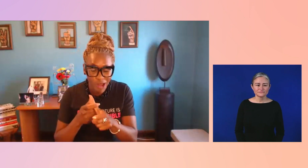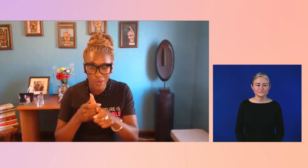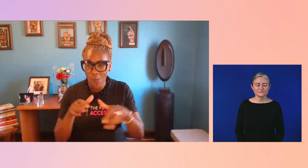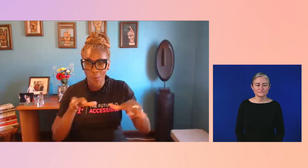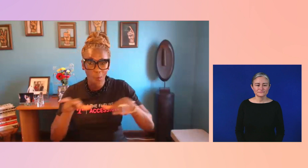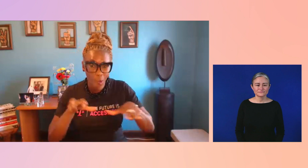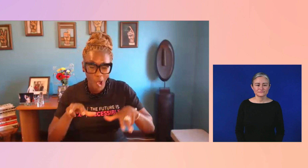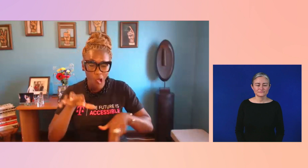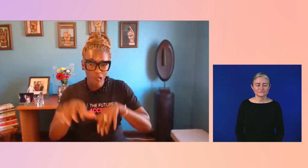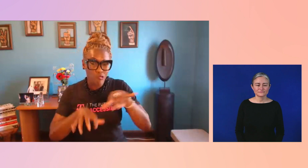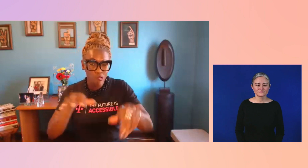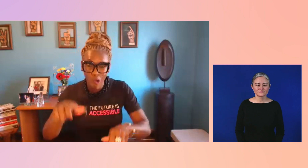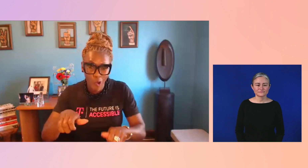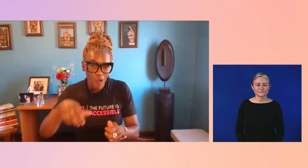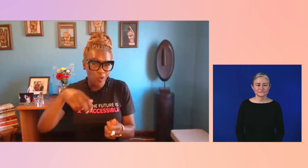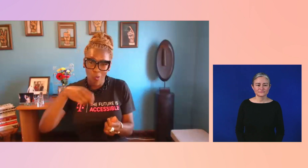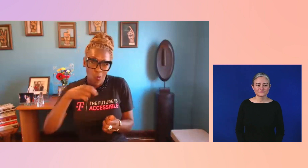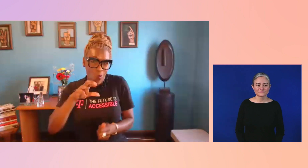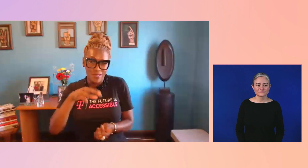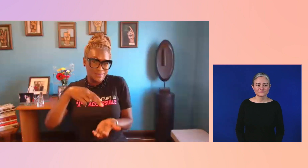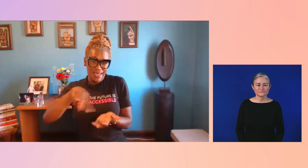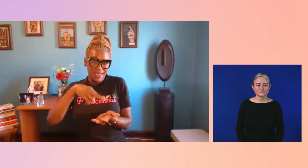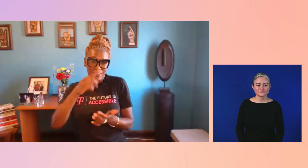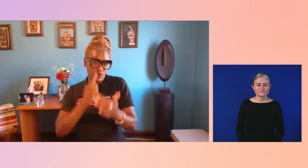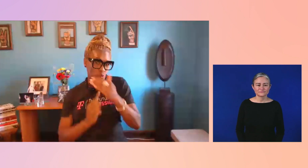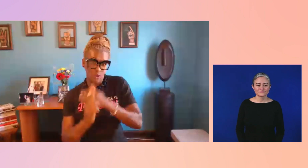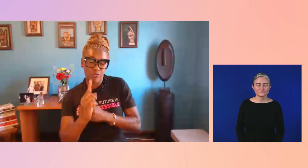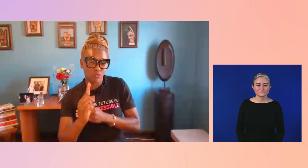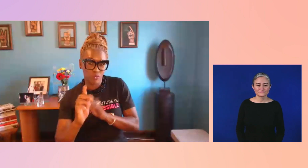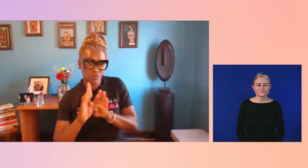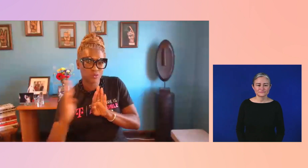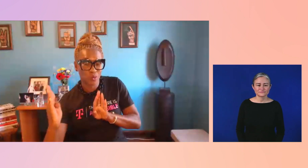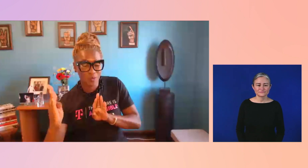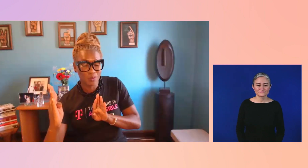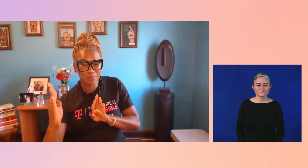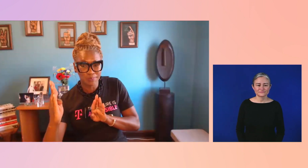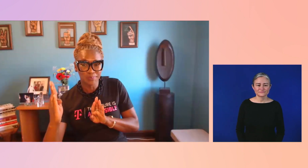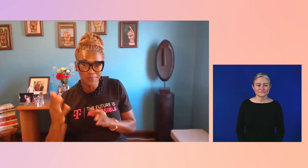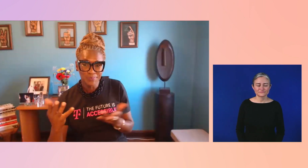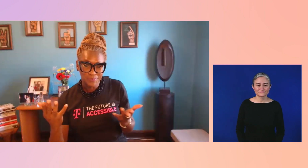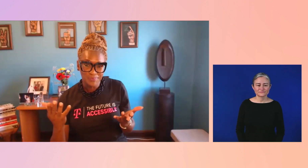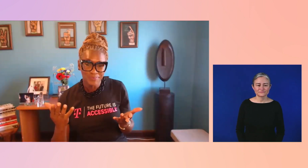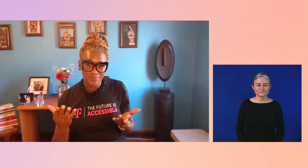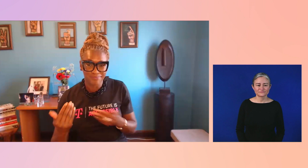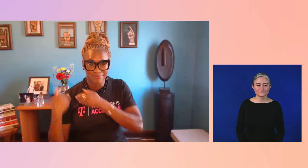many more generations who are able to run, walk, crawl, or dance through that door.